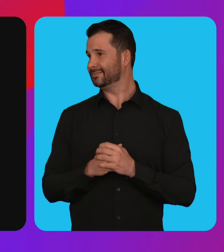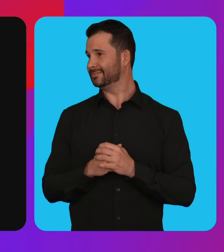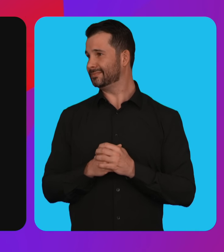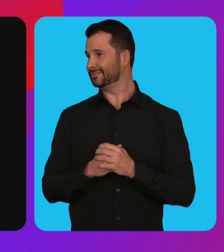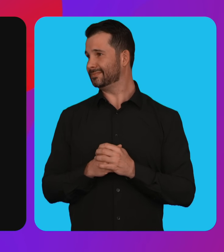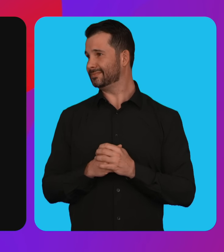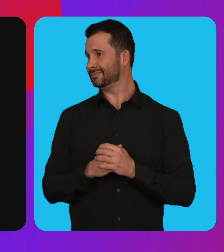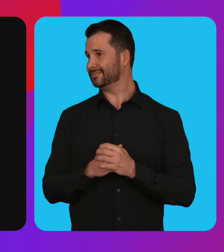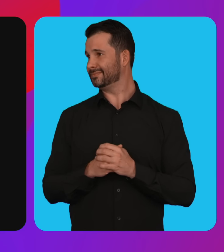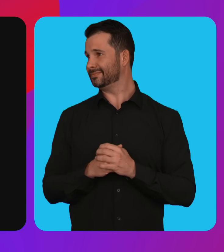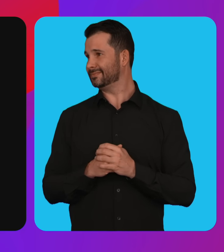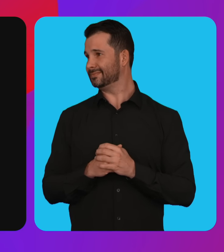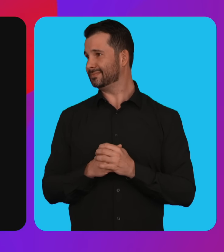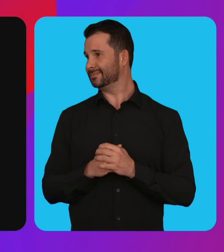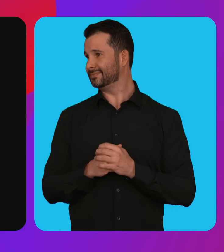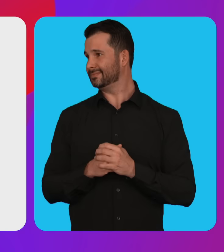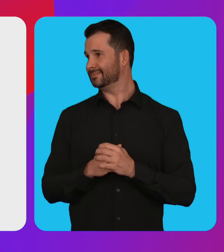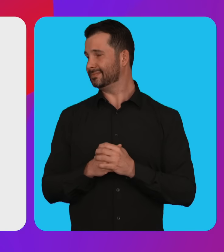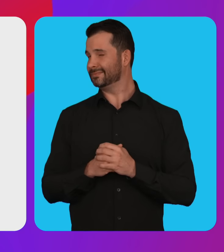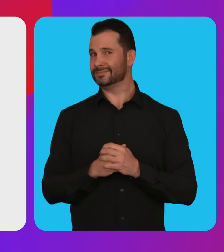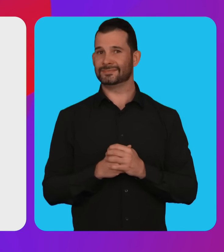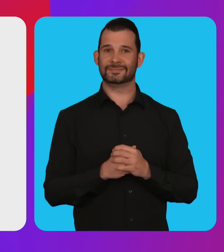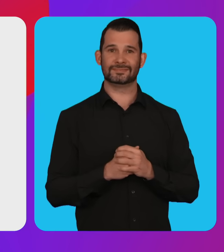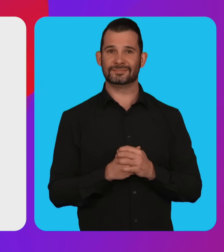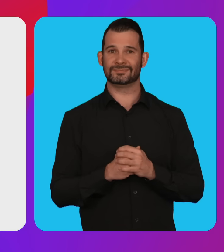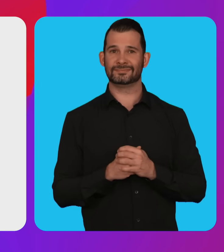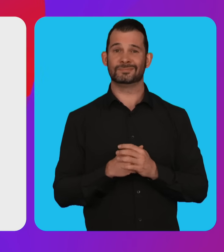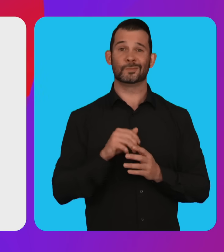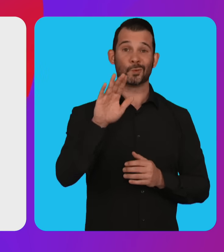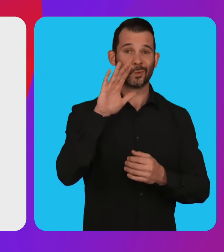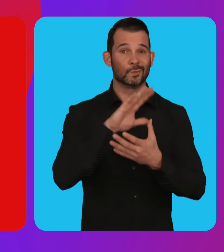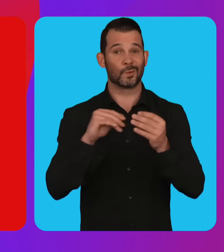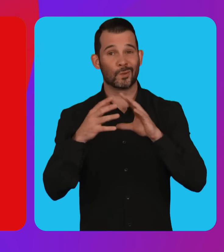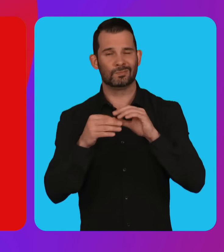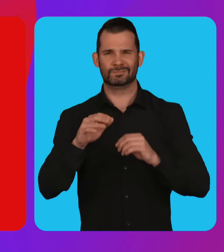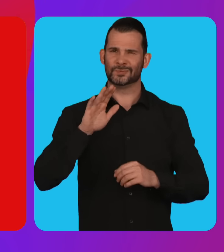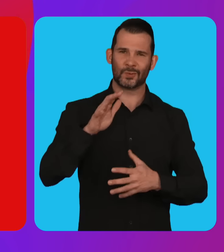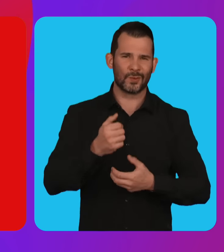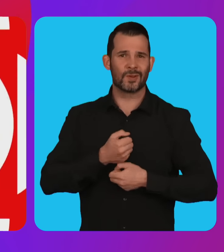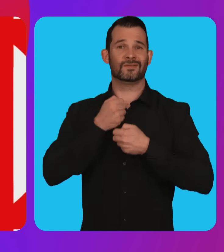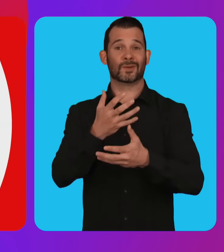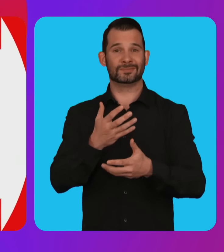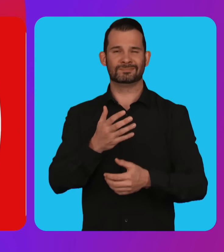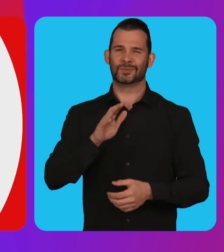Our people are important. [Narrator] Your stories, your voices,